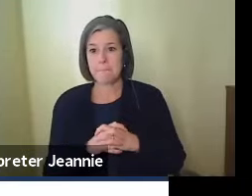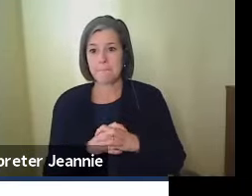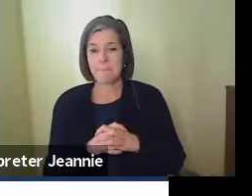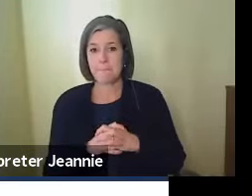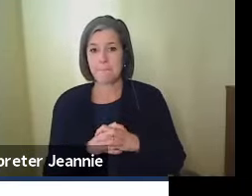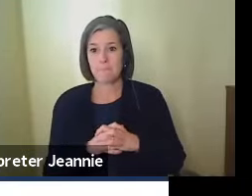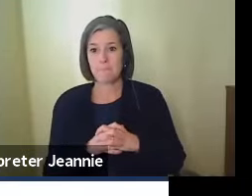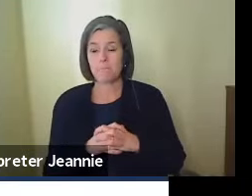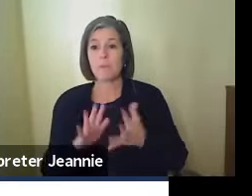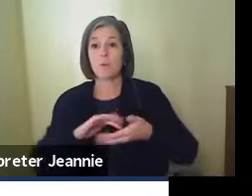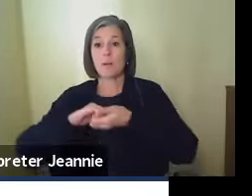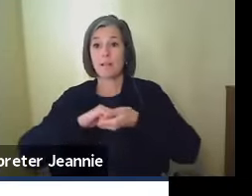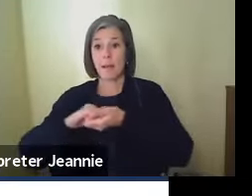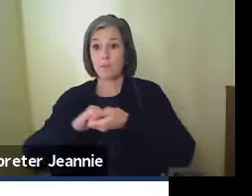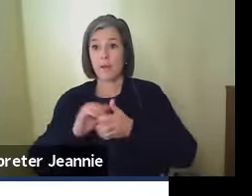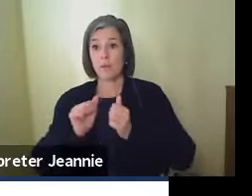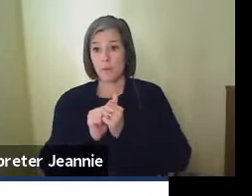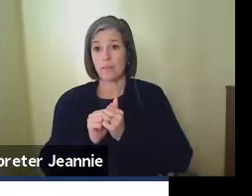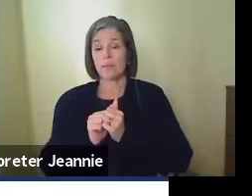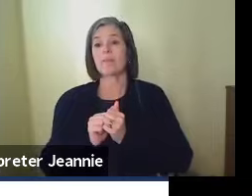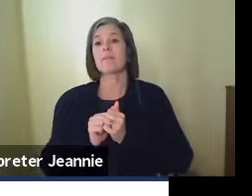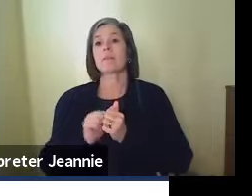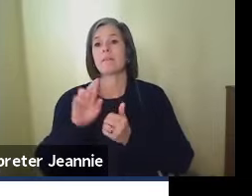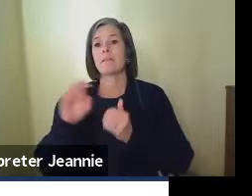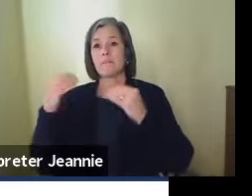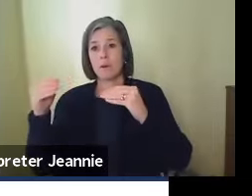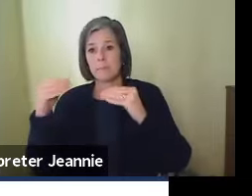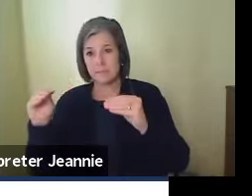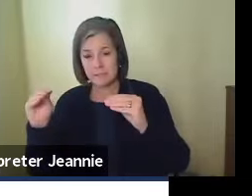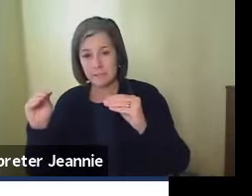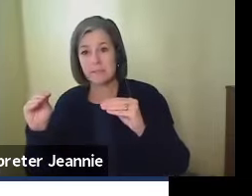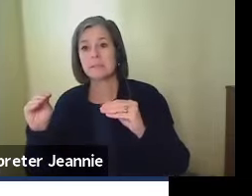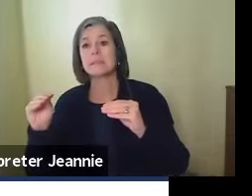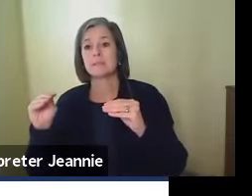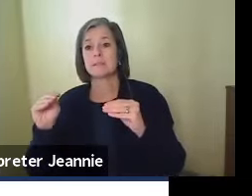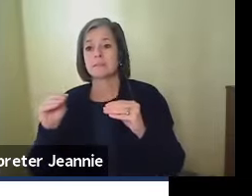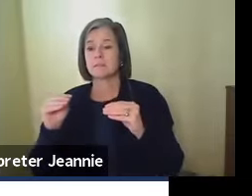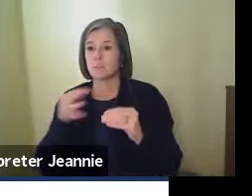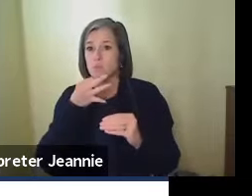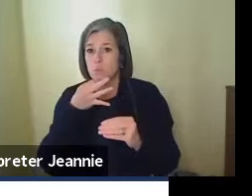collaborate with pharmacies fairly quickly. The first people I anticipate to get